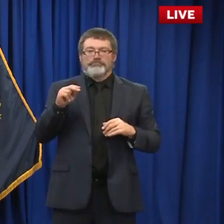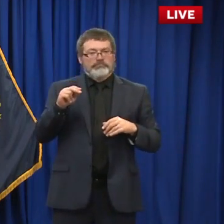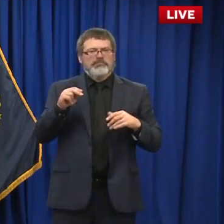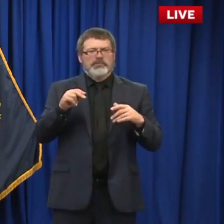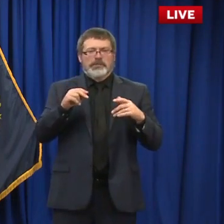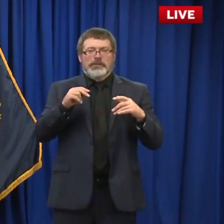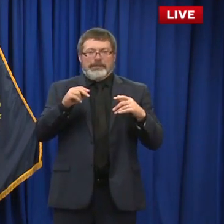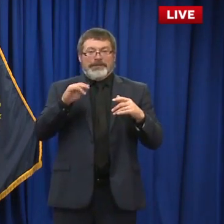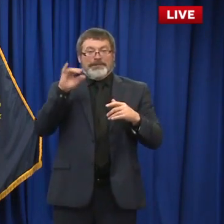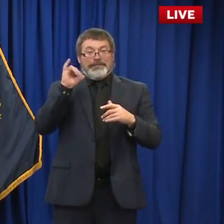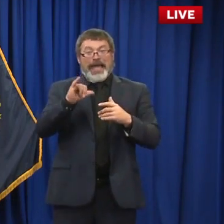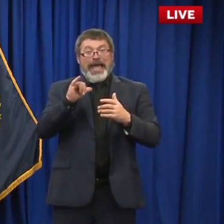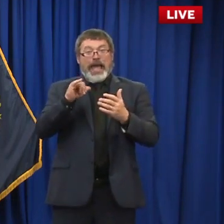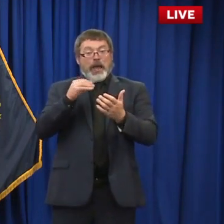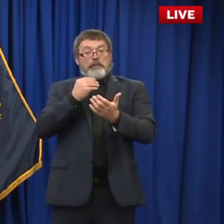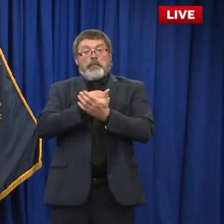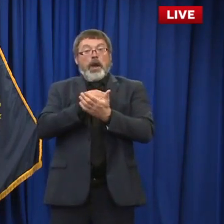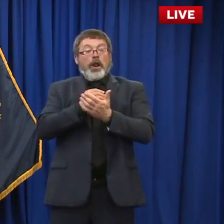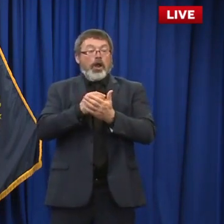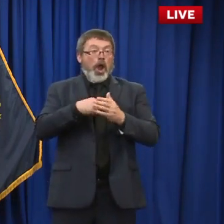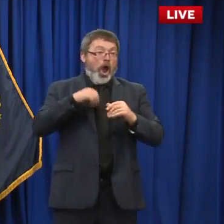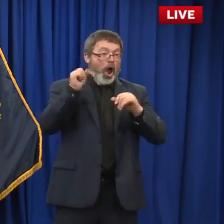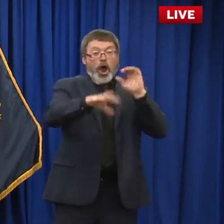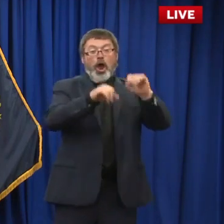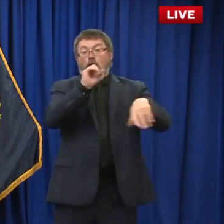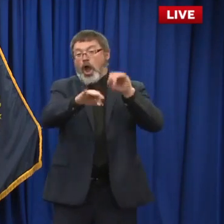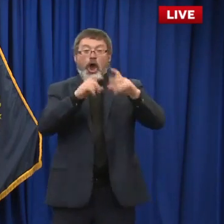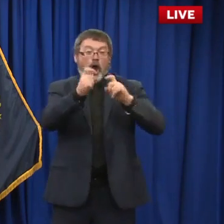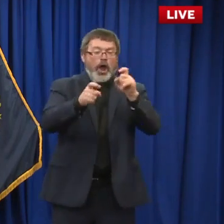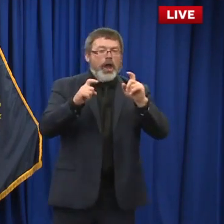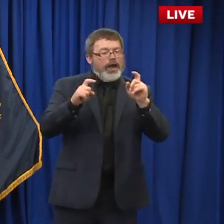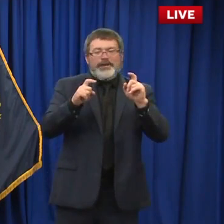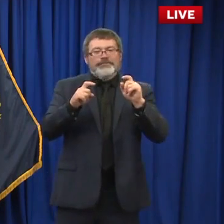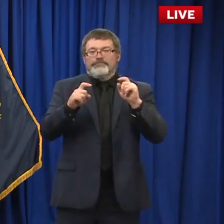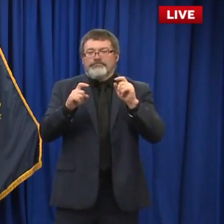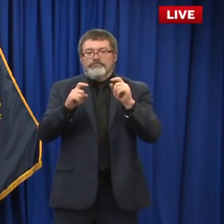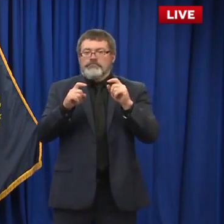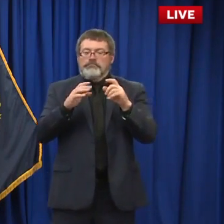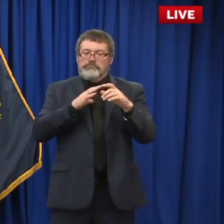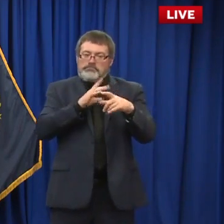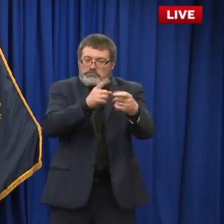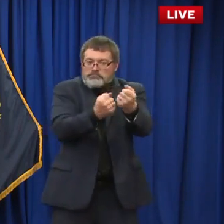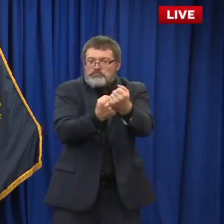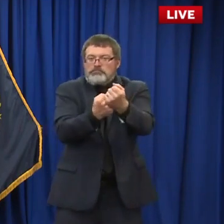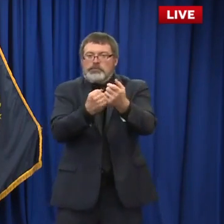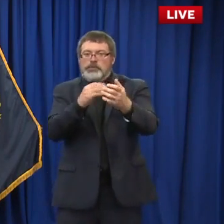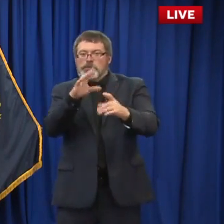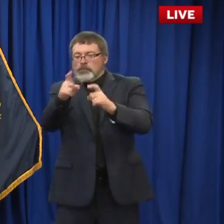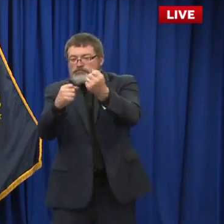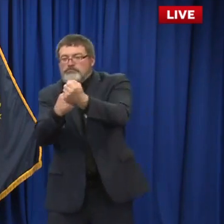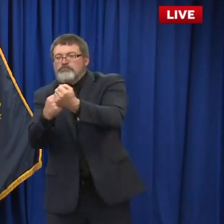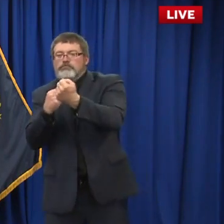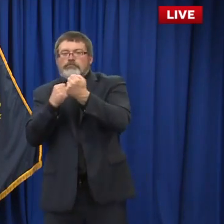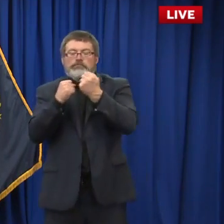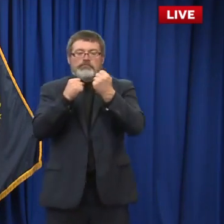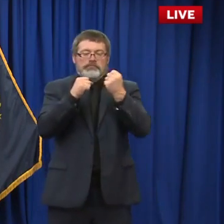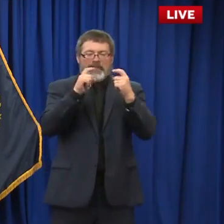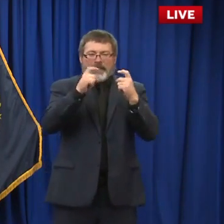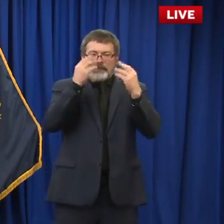STILL A LOT OF WORK DO OF COURSE, BUT WE'RE JUST NOT THROWING MONEY AT A PROBLEM THE SAME OLD WAY AND HOPING FOR THE BELLS. THAT'S WHAT I SAID WHEN I BECAME GOVERNOR.